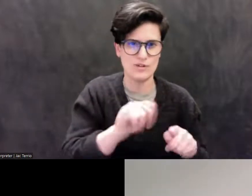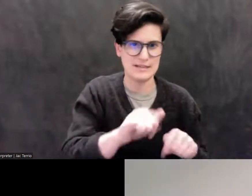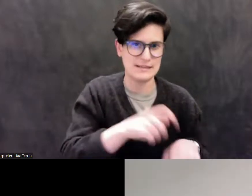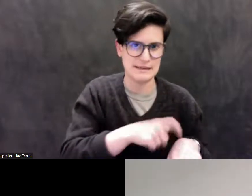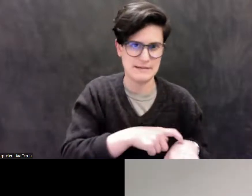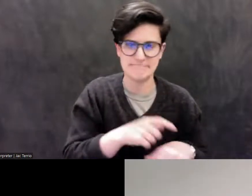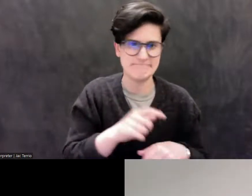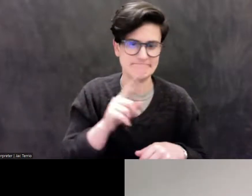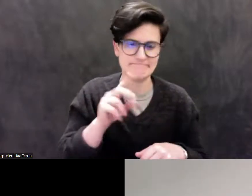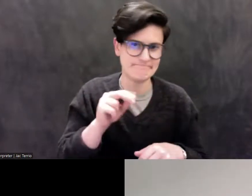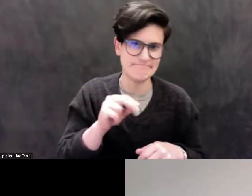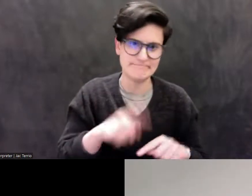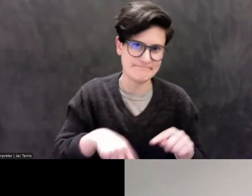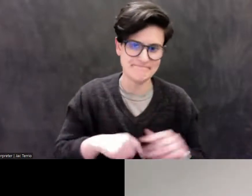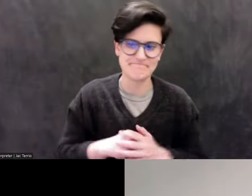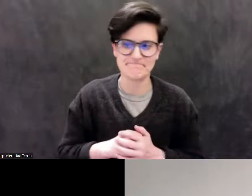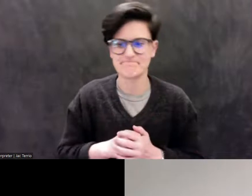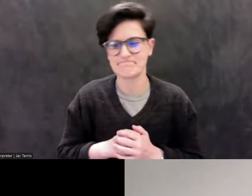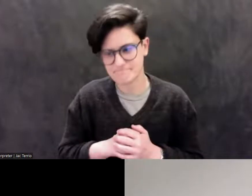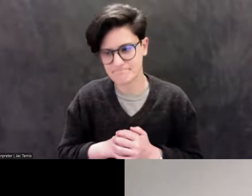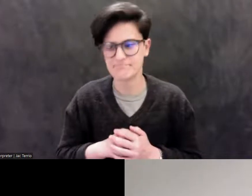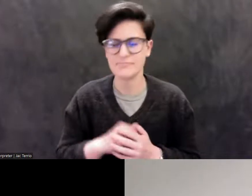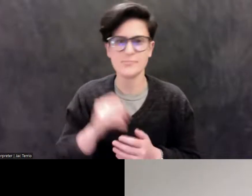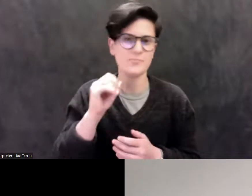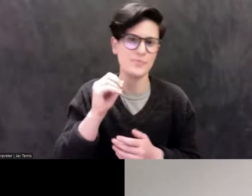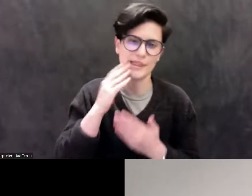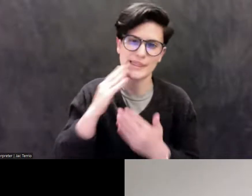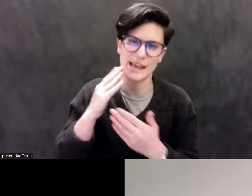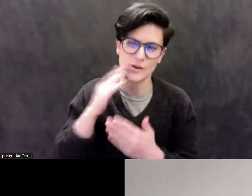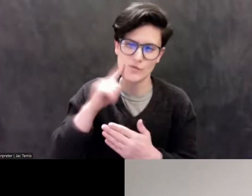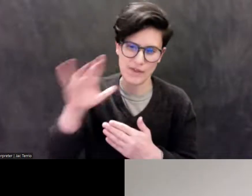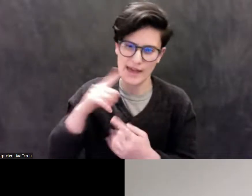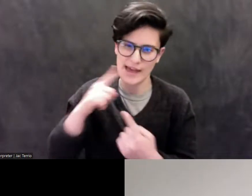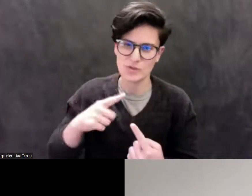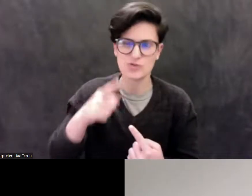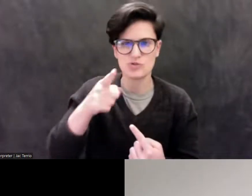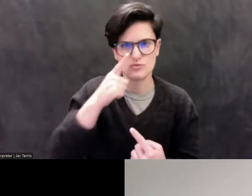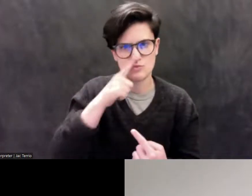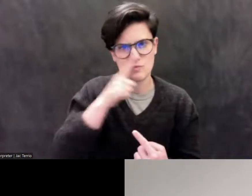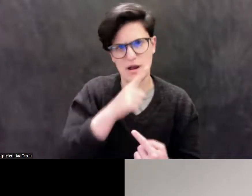We definitely want to invite people to put questions into the chat, or to use a raise